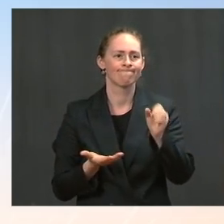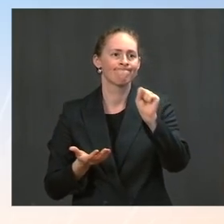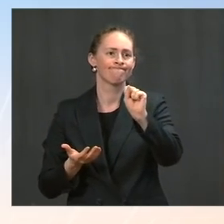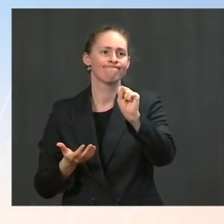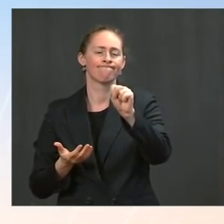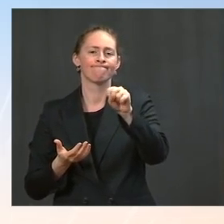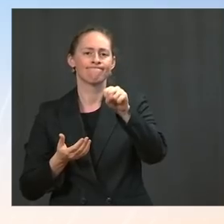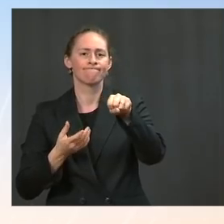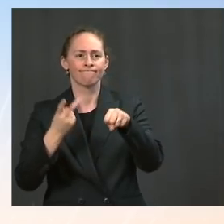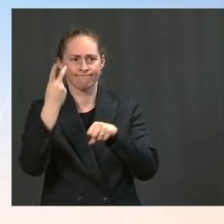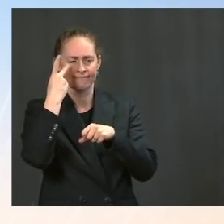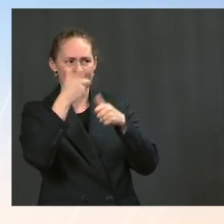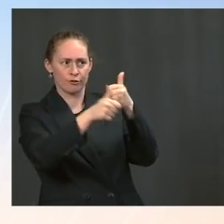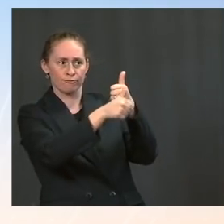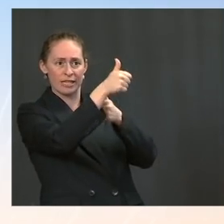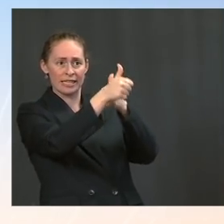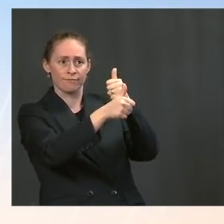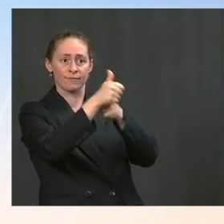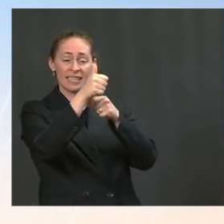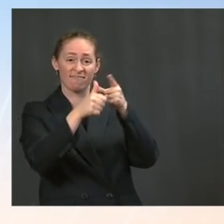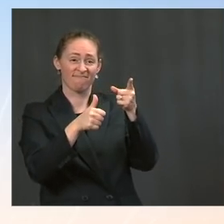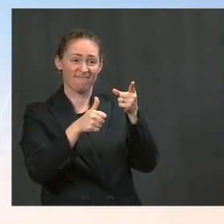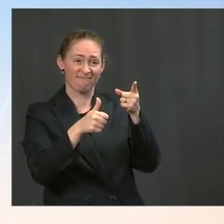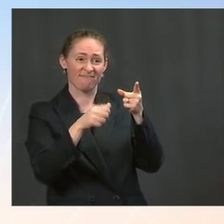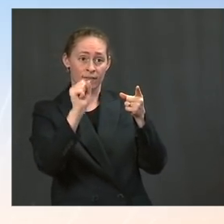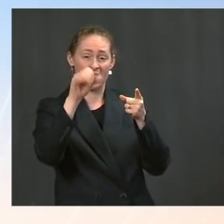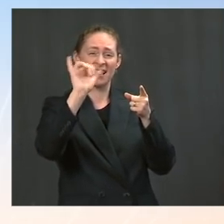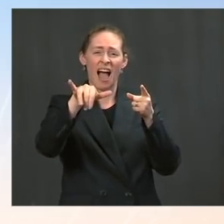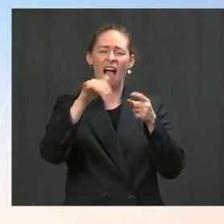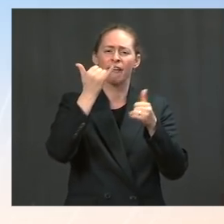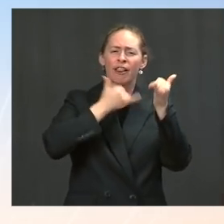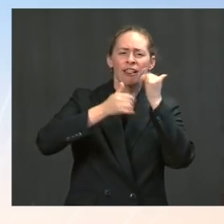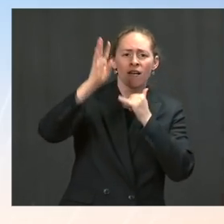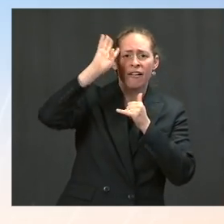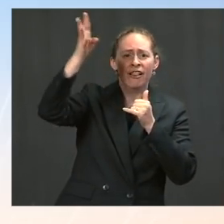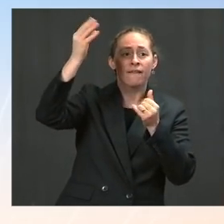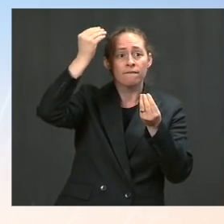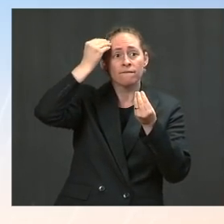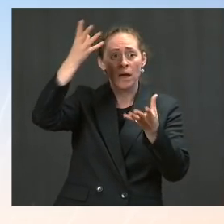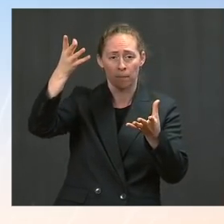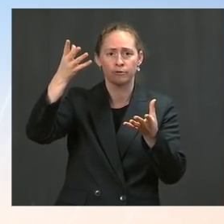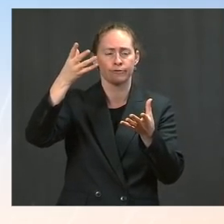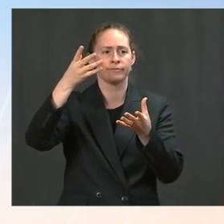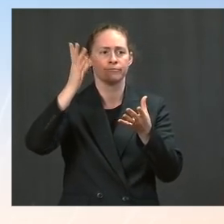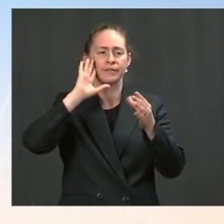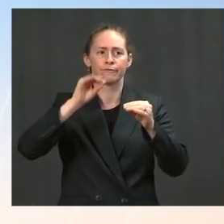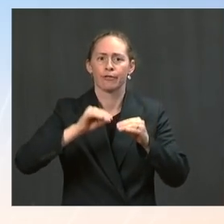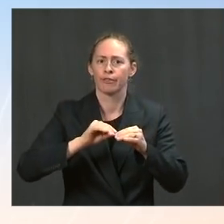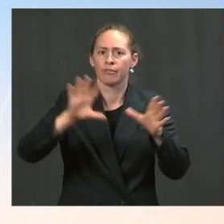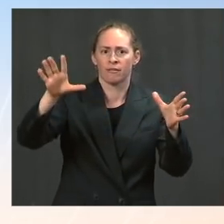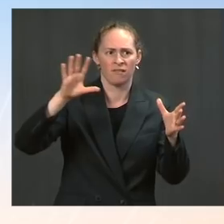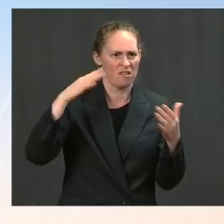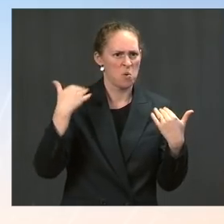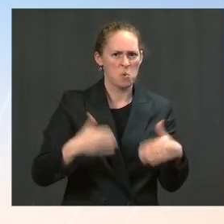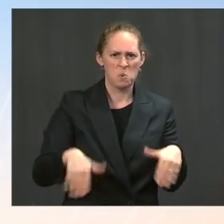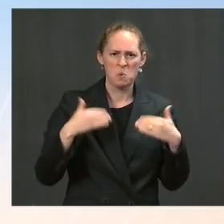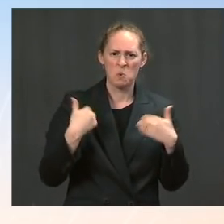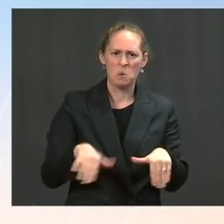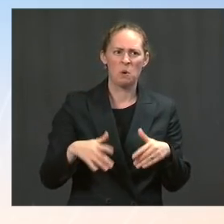this type of information magnifies, you know, the risk of potential side effects associated with Western vaccines. This is what they're -- what the information --